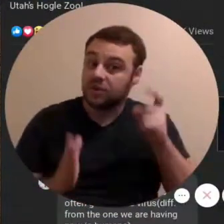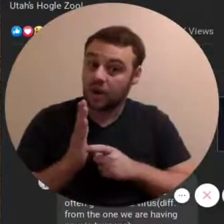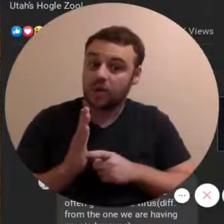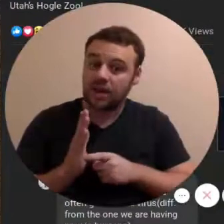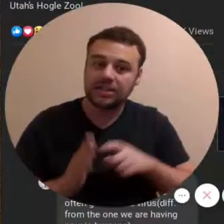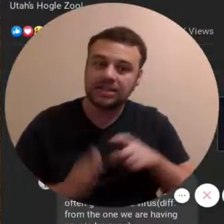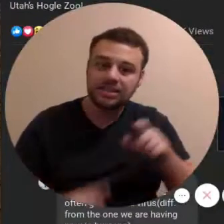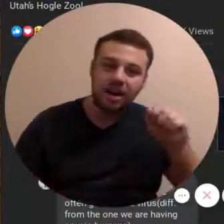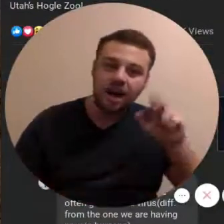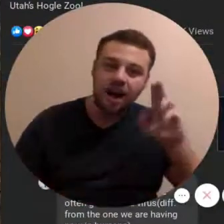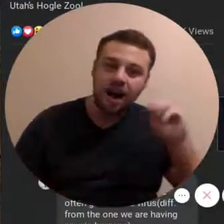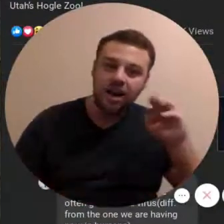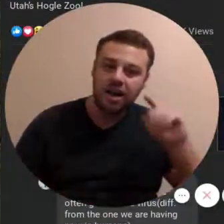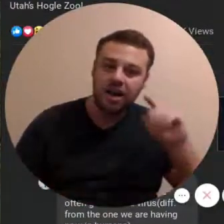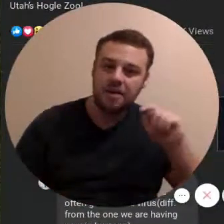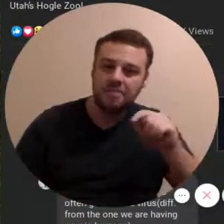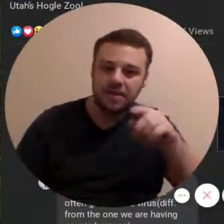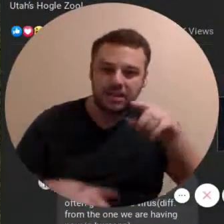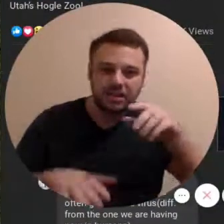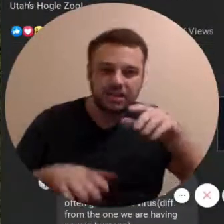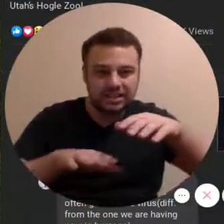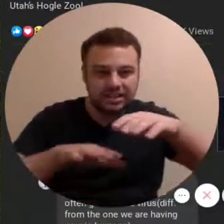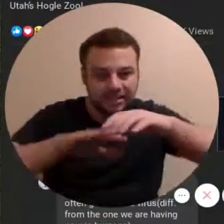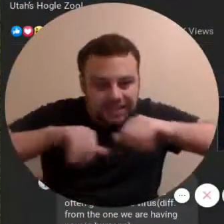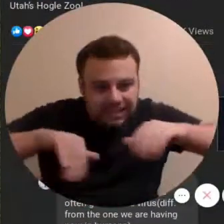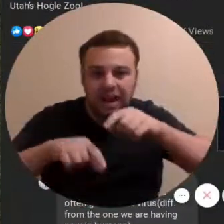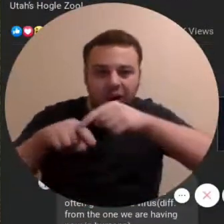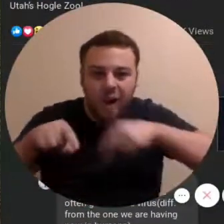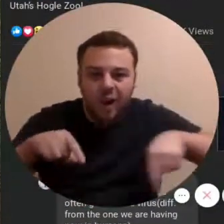right there digging. That's what they do- that's what they do in the wild. Brad: Oh, they're diggers. Jeff: And how many times have you filled these in too?